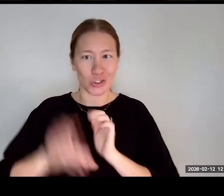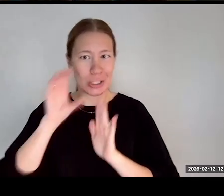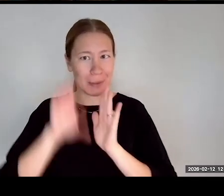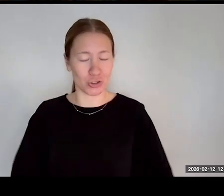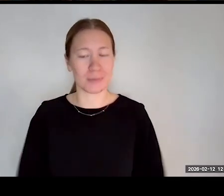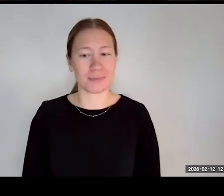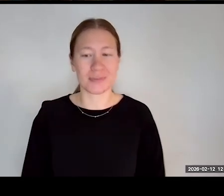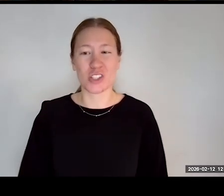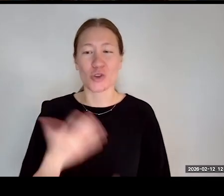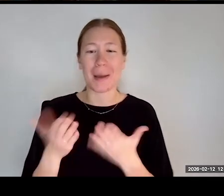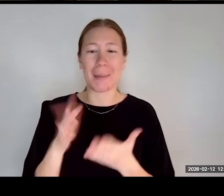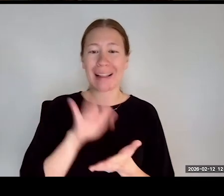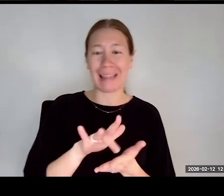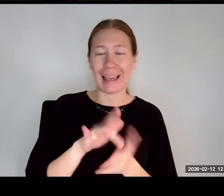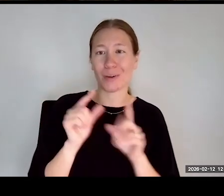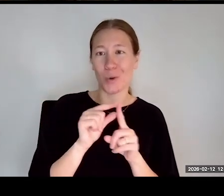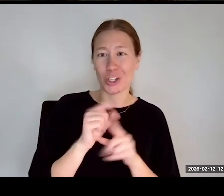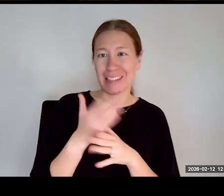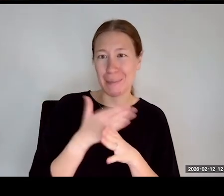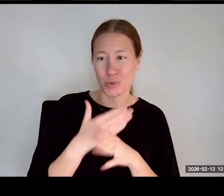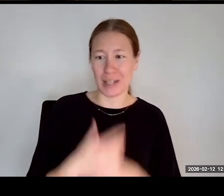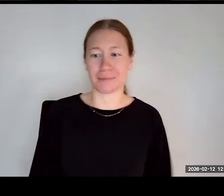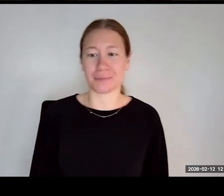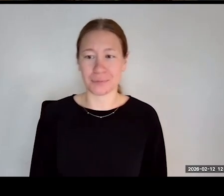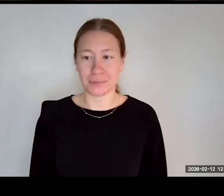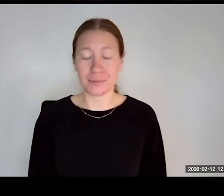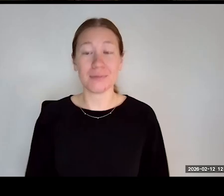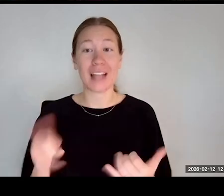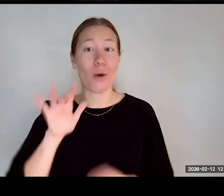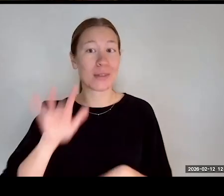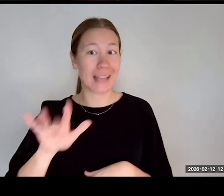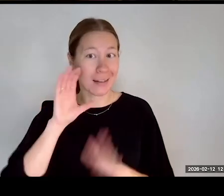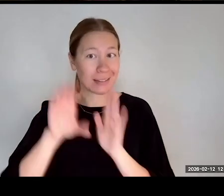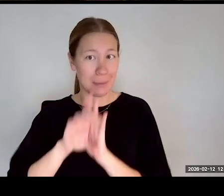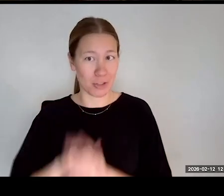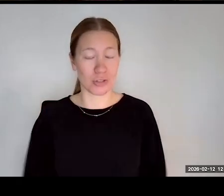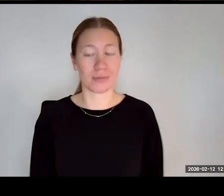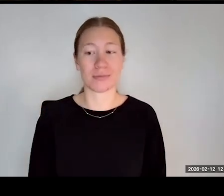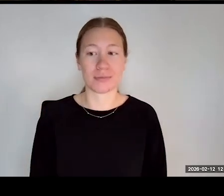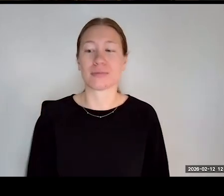I might want people to know this is here. So if I select this image, I want to add some alt text.